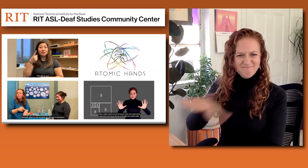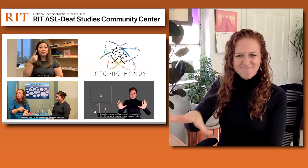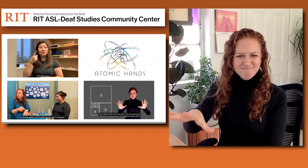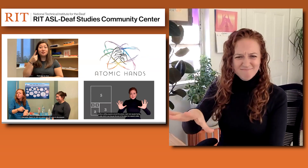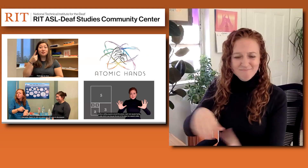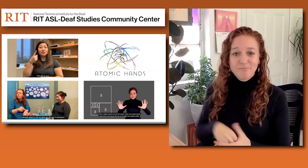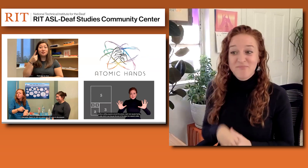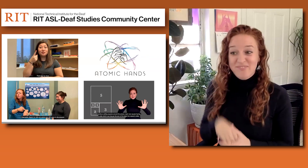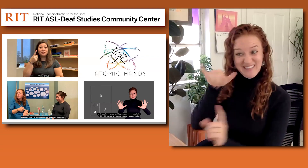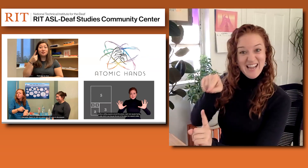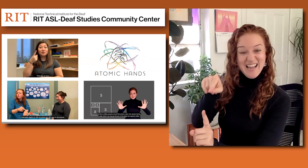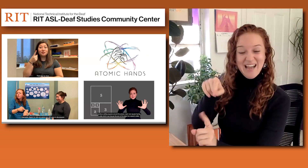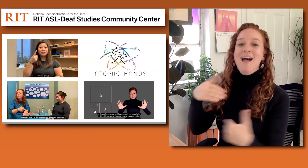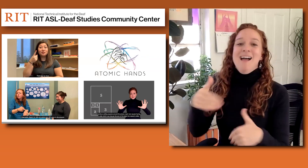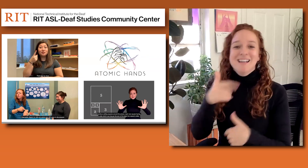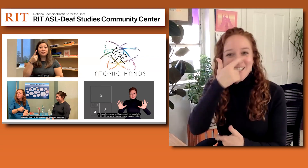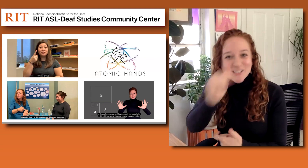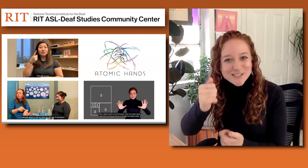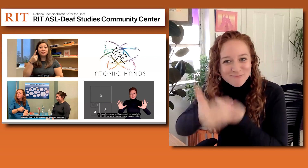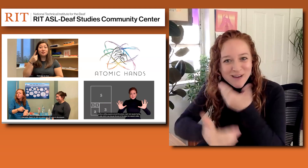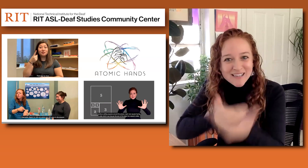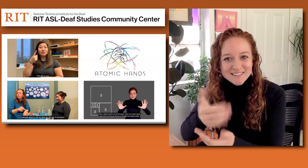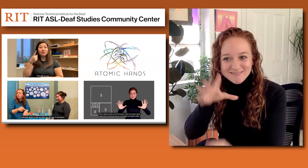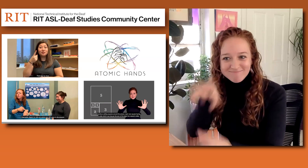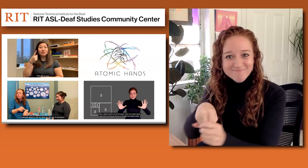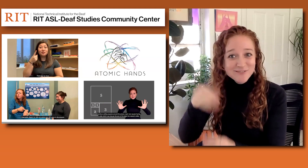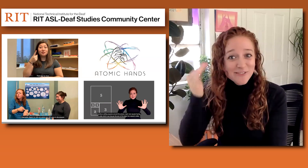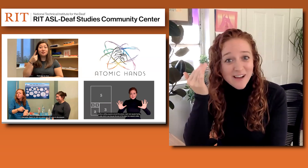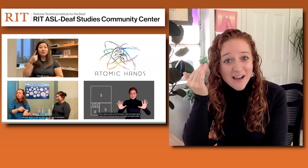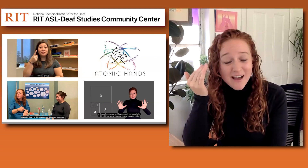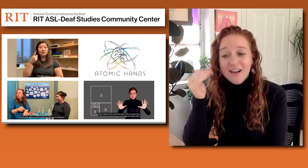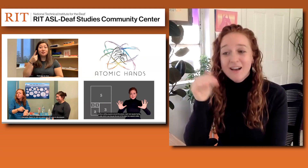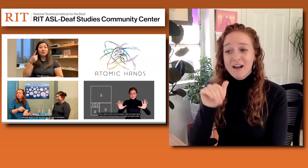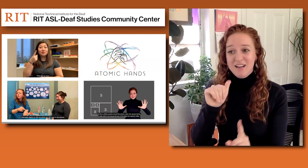and they don't like them. It's an interesting process, being involved in this,